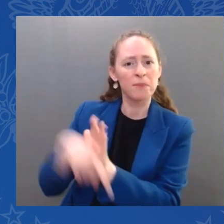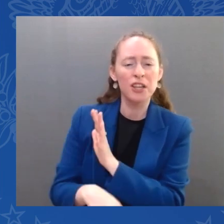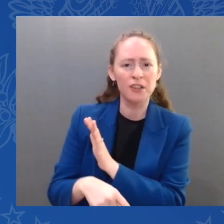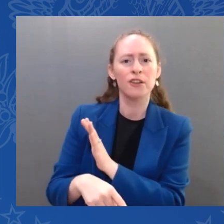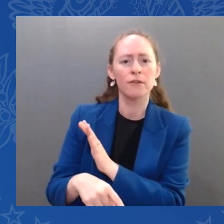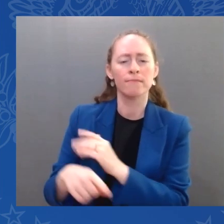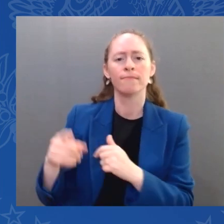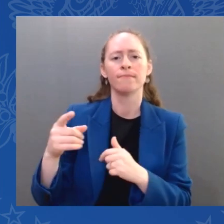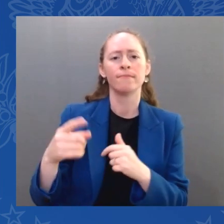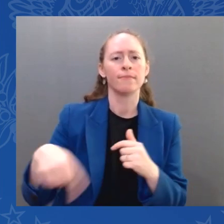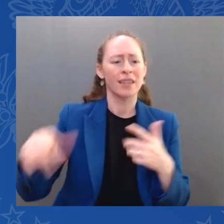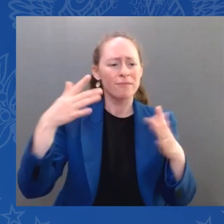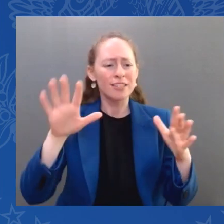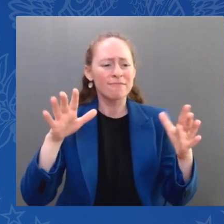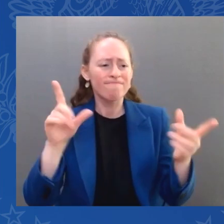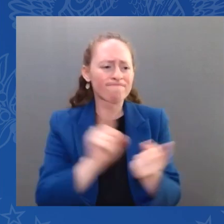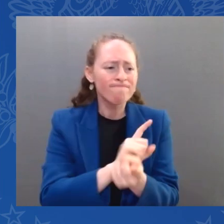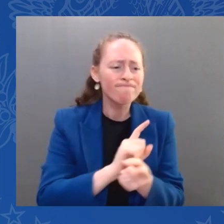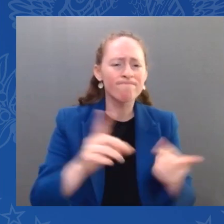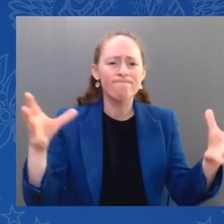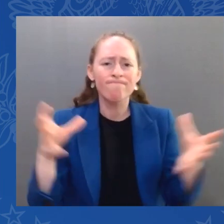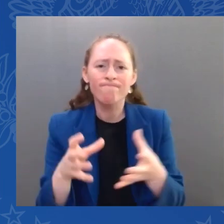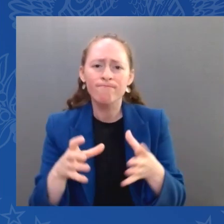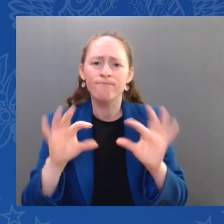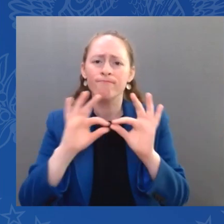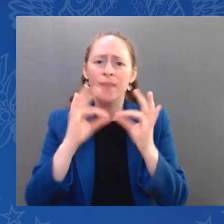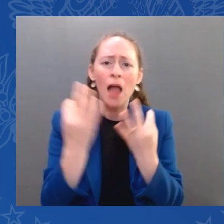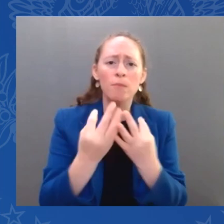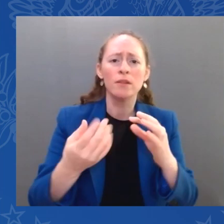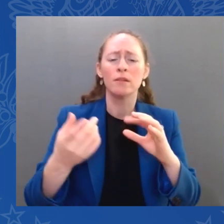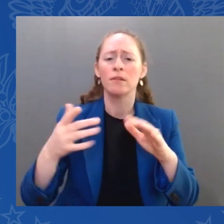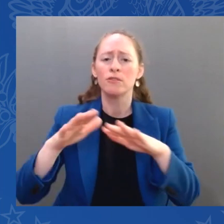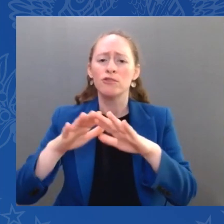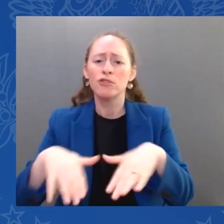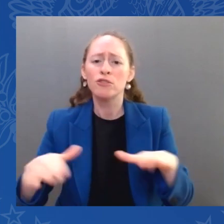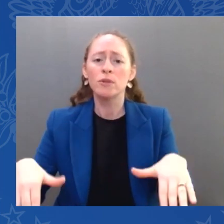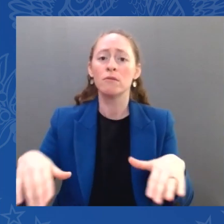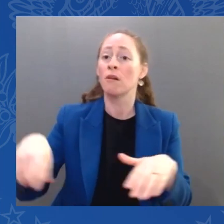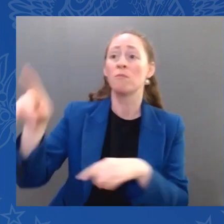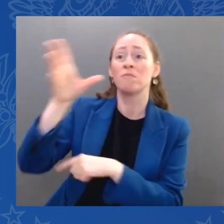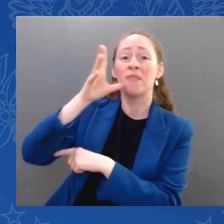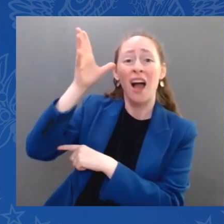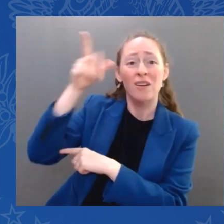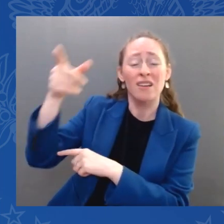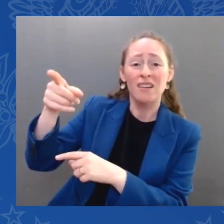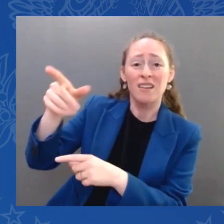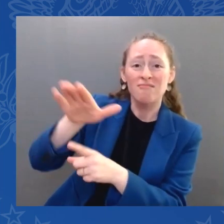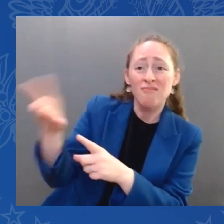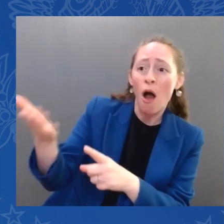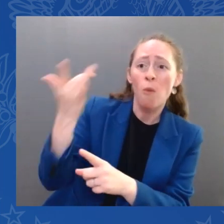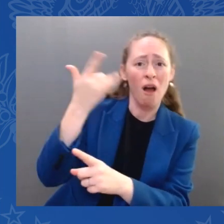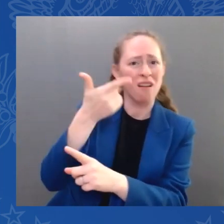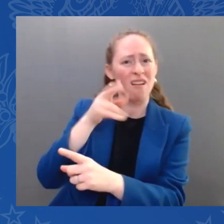and he will continue to do all in his power to protect the people of our nation.